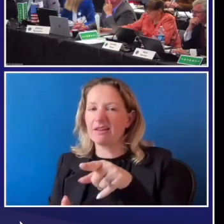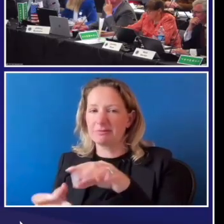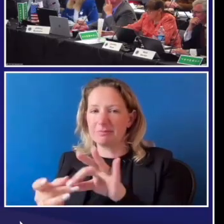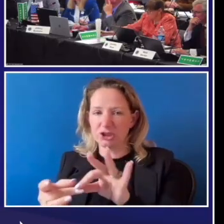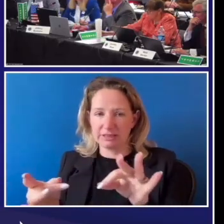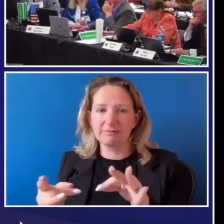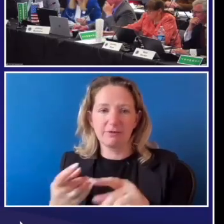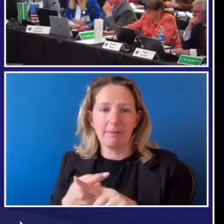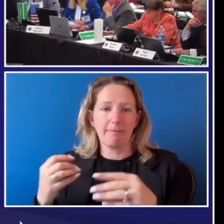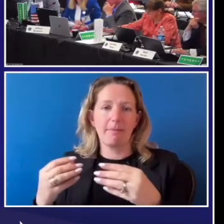Thank you, Siri. Jennifer.